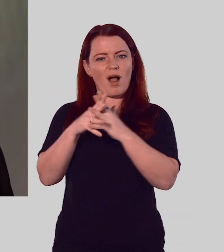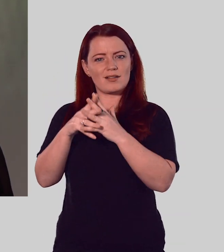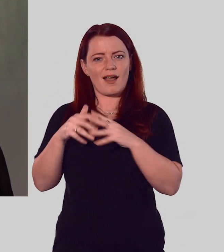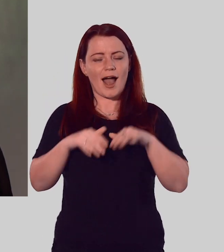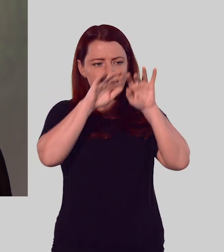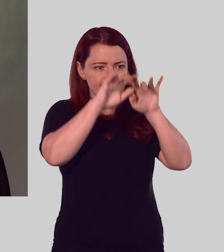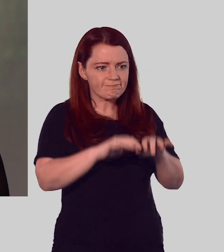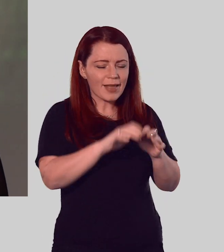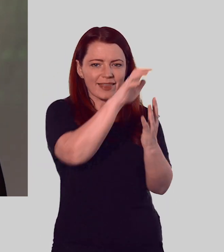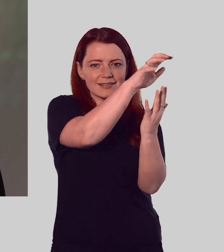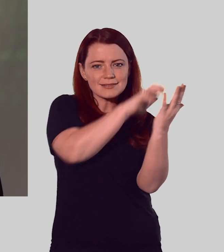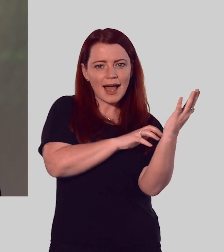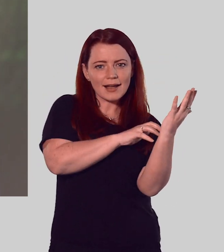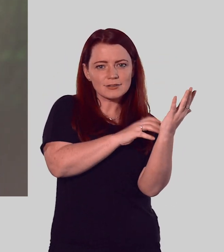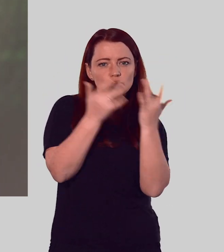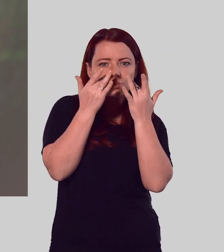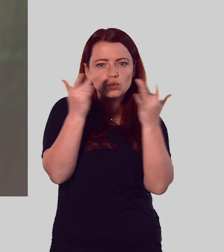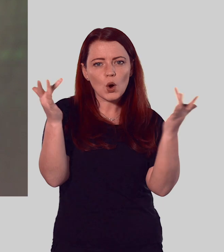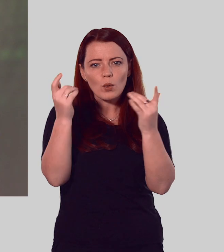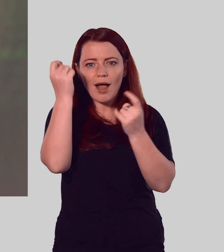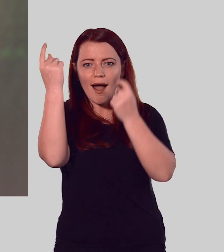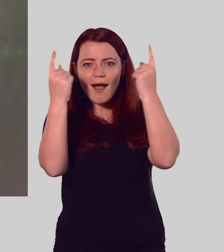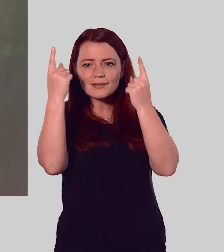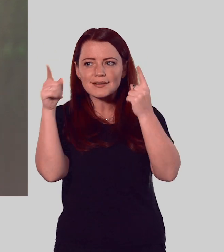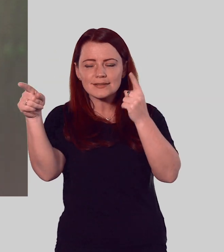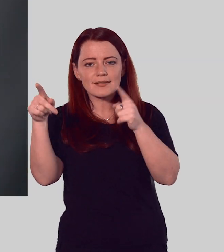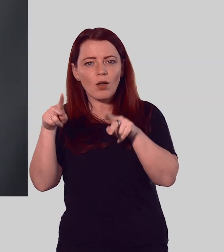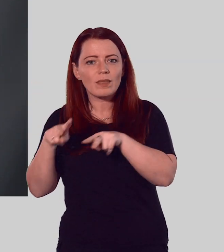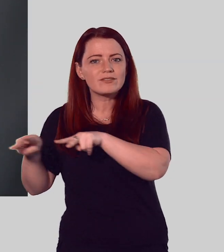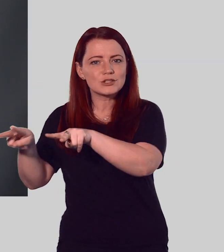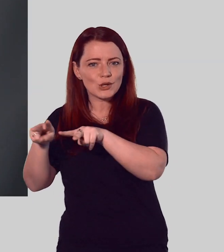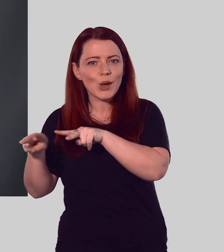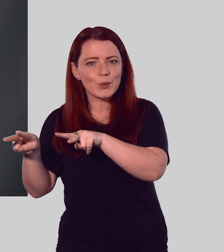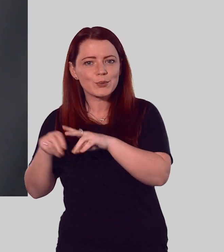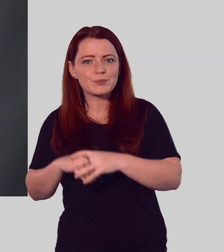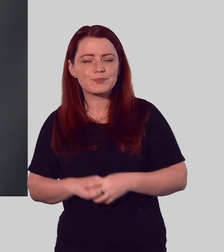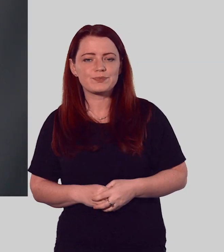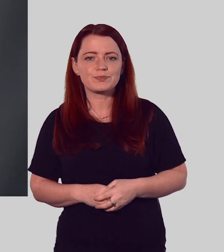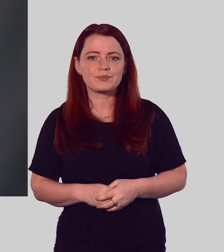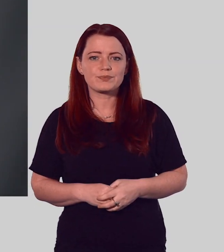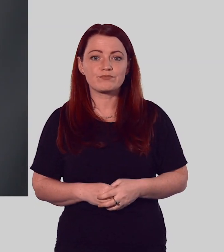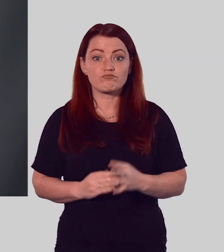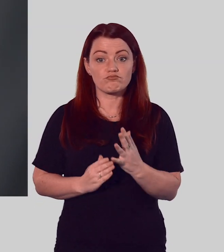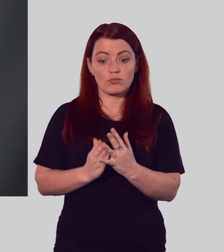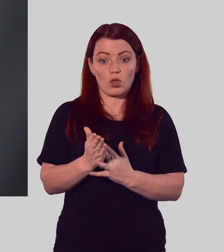mirrored the ideas in the campaign video. During the live performance when the